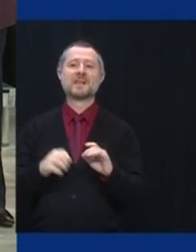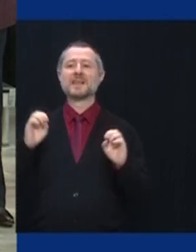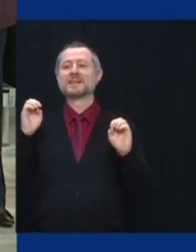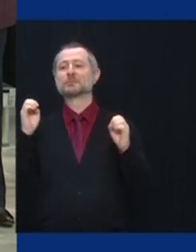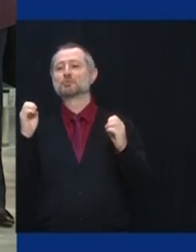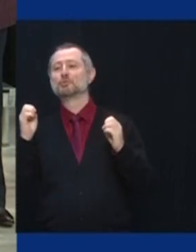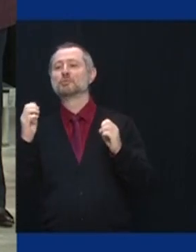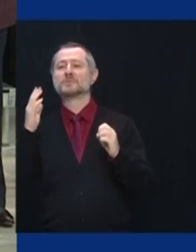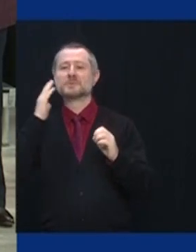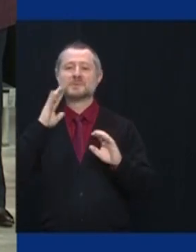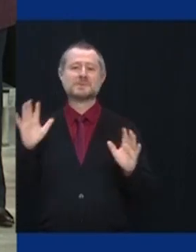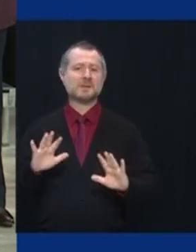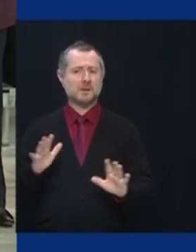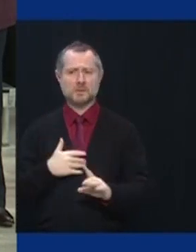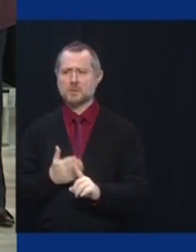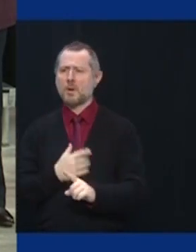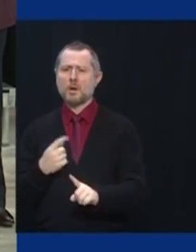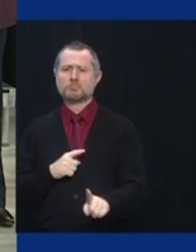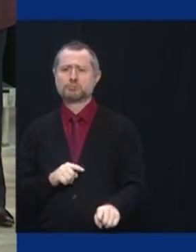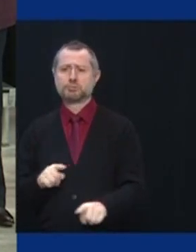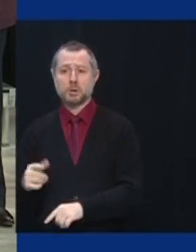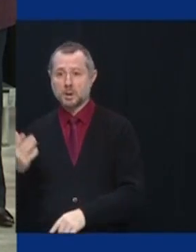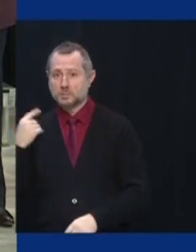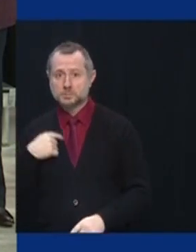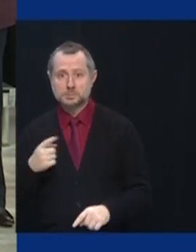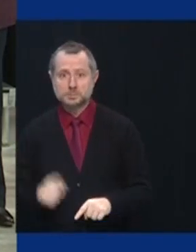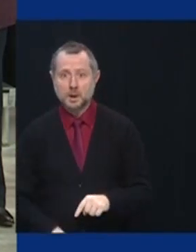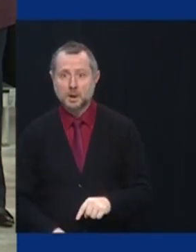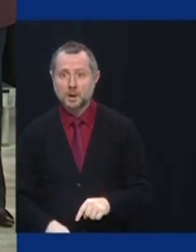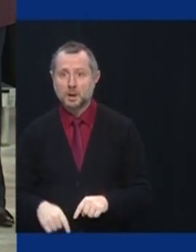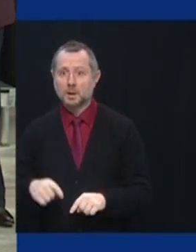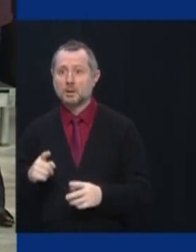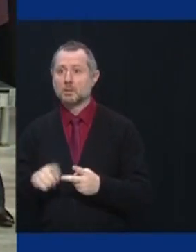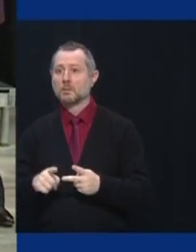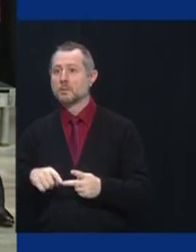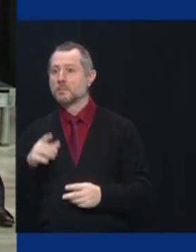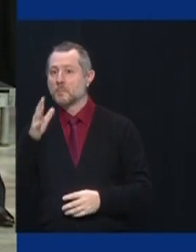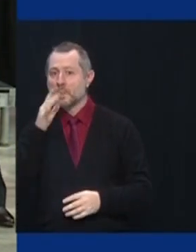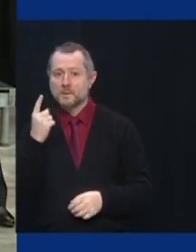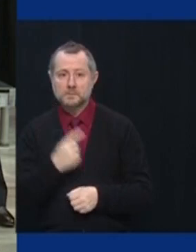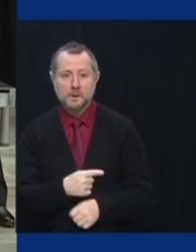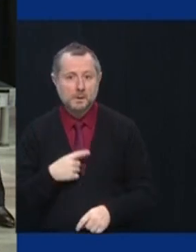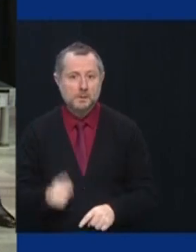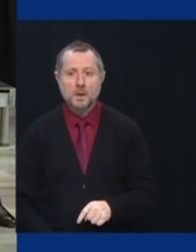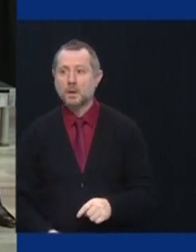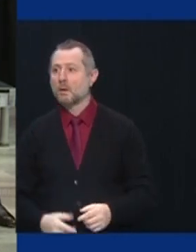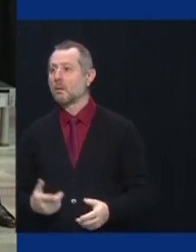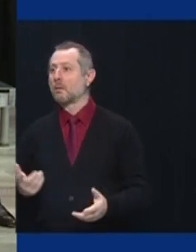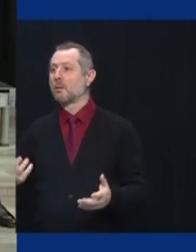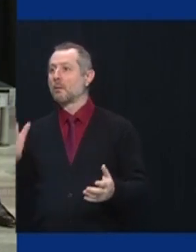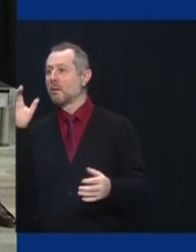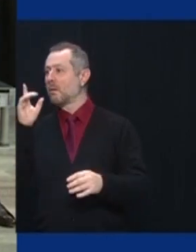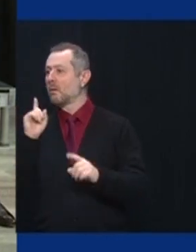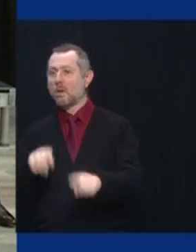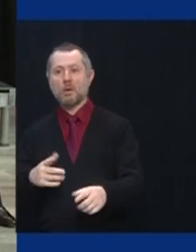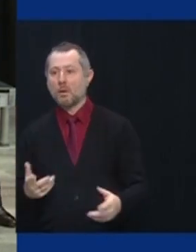BEEN ABLE TO GO TO CHURCH ON EASTER SUNDAY OR MY MEMBERS WERE NOT ABLE TO COME OR THEY WERE NOT ABLE TO ATTEND ON MOTHER'S